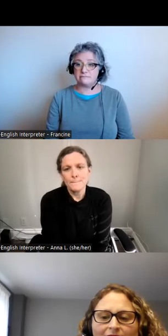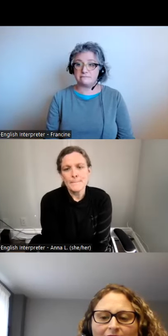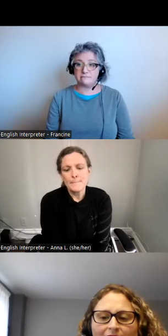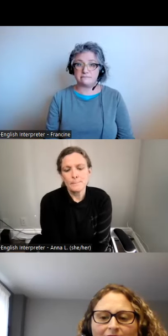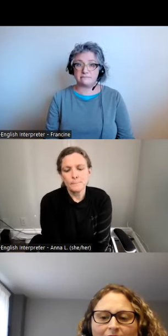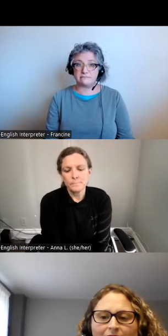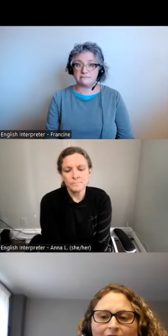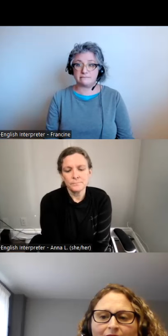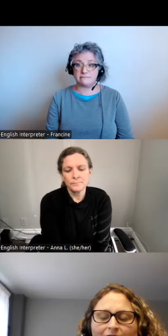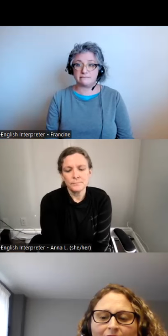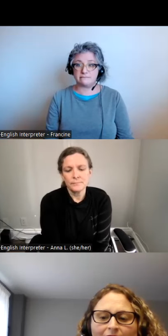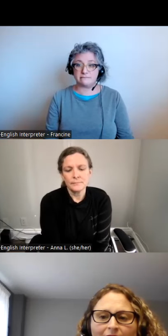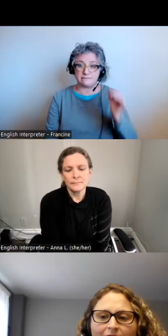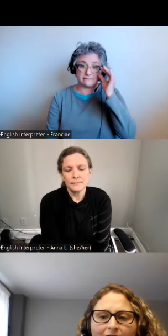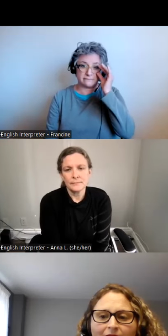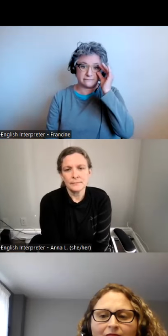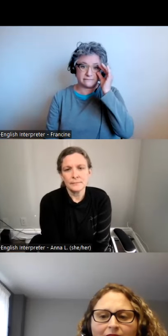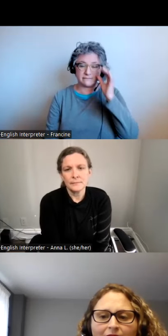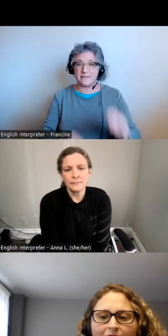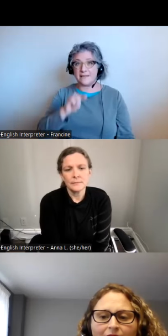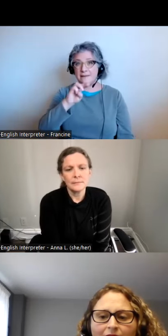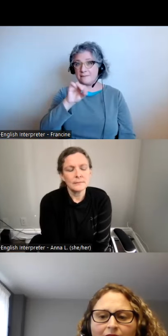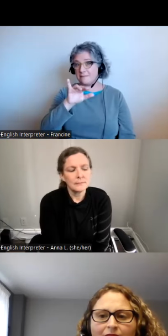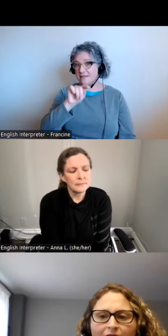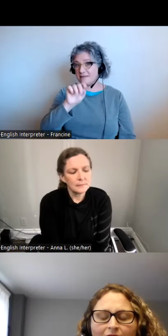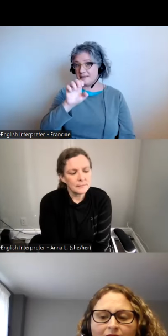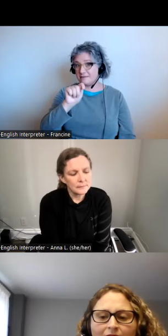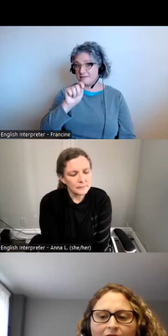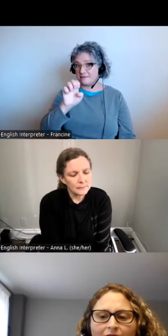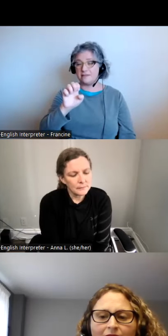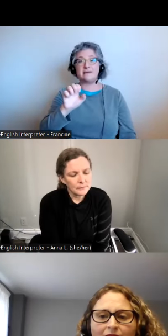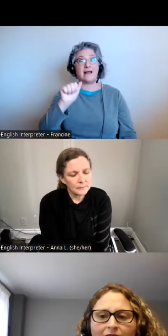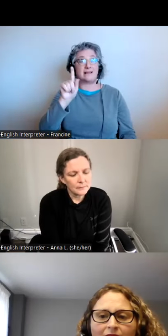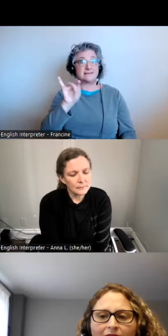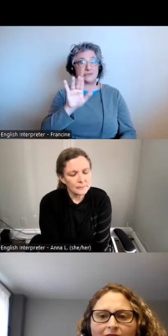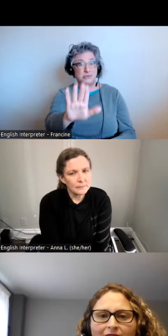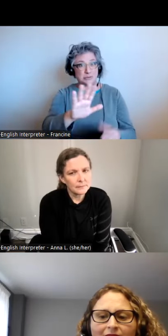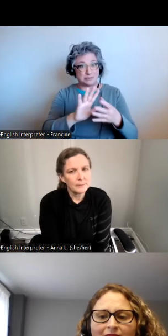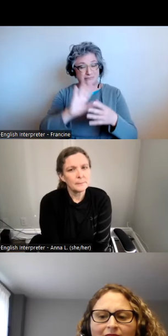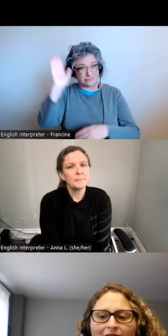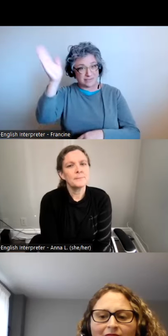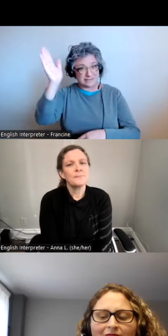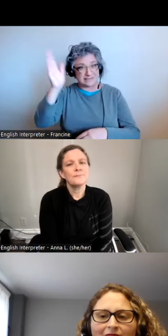okay.